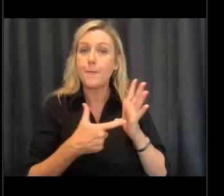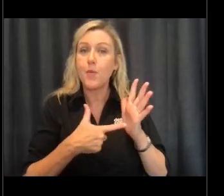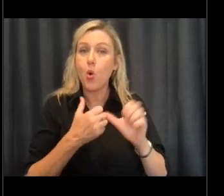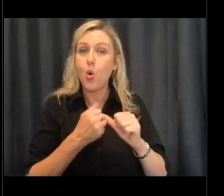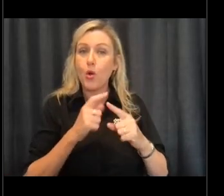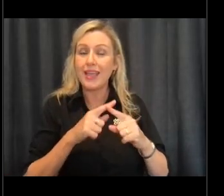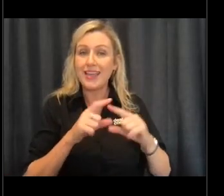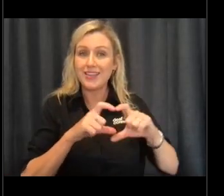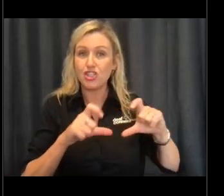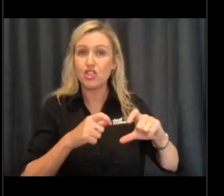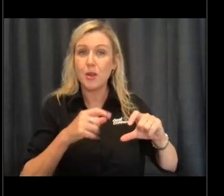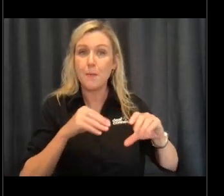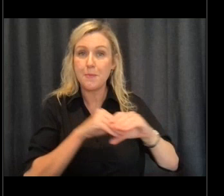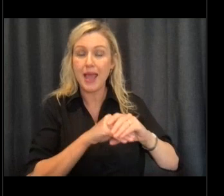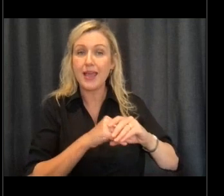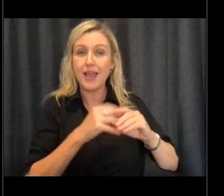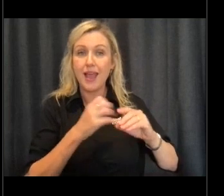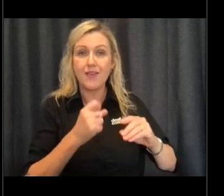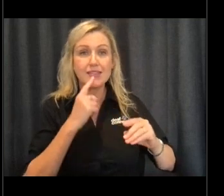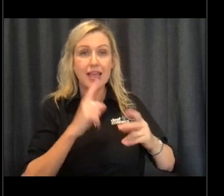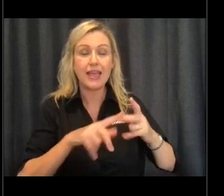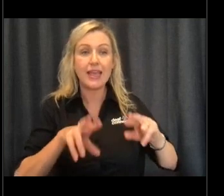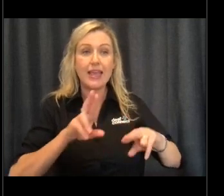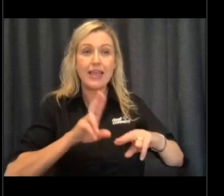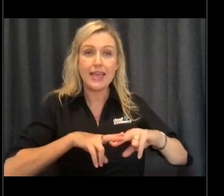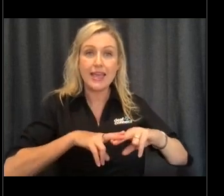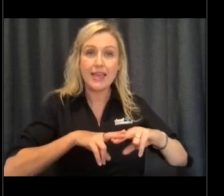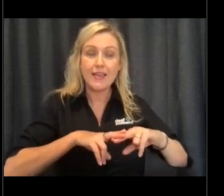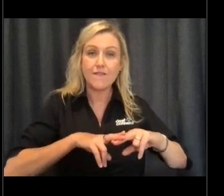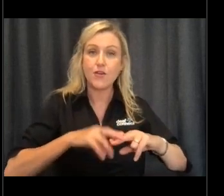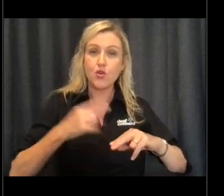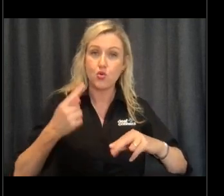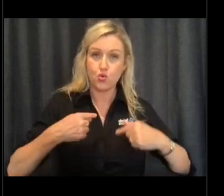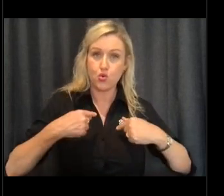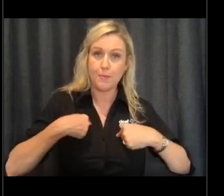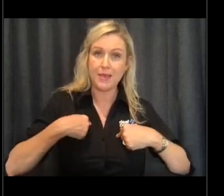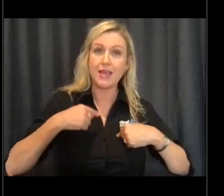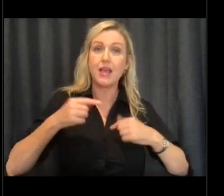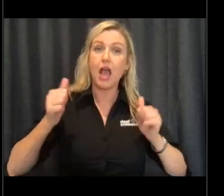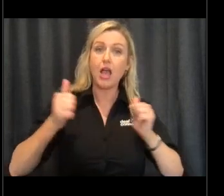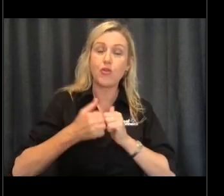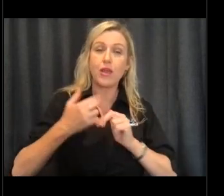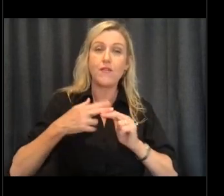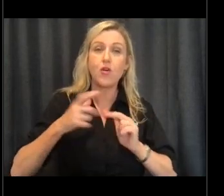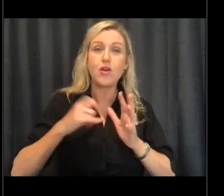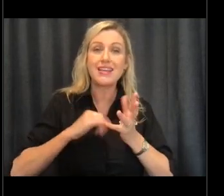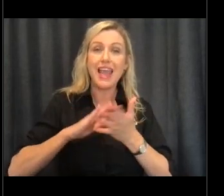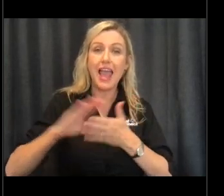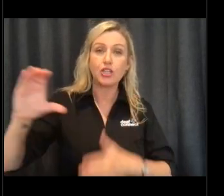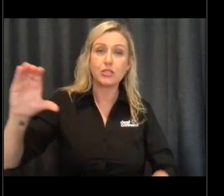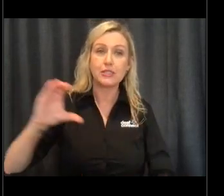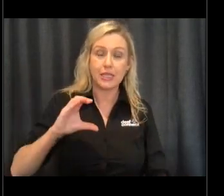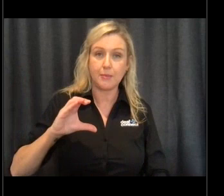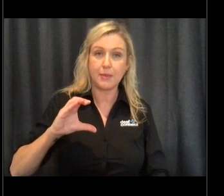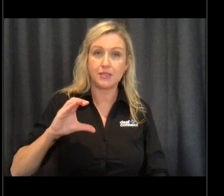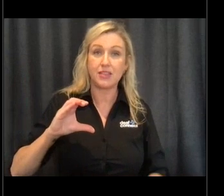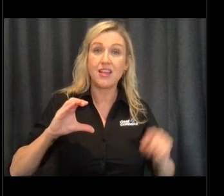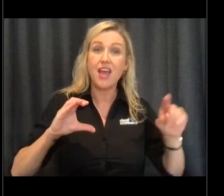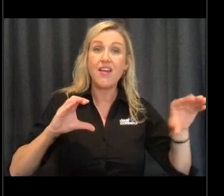effect of, if an insured gets a cash settlement the bank or the lender has access to that cash settlement.